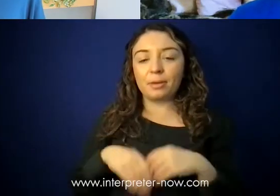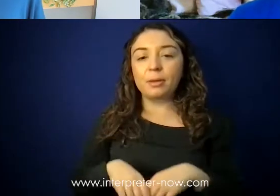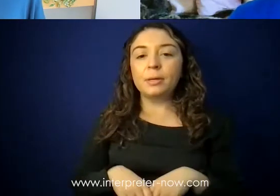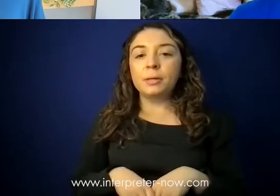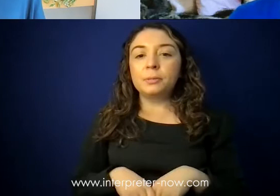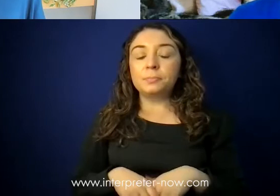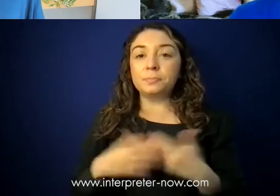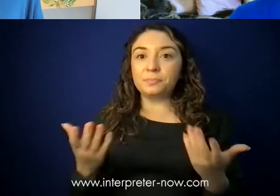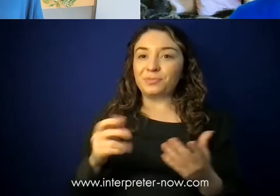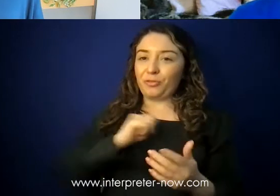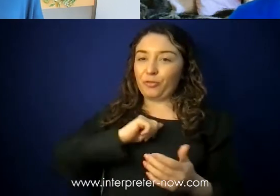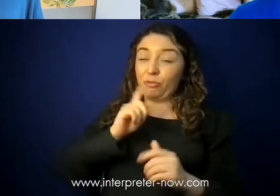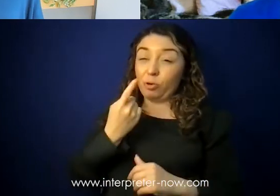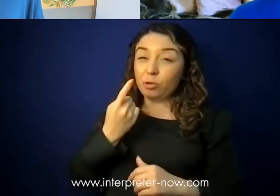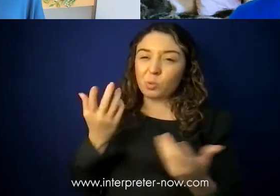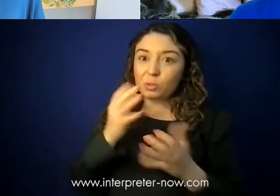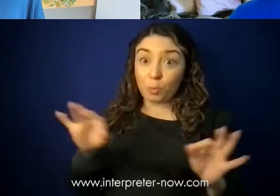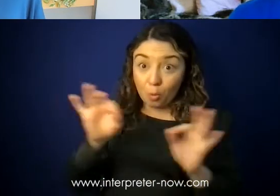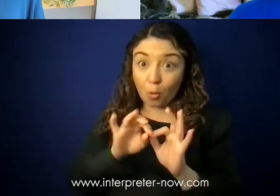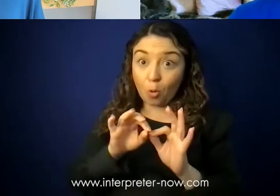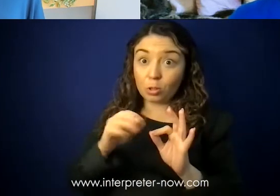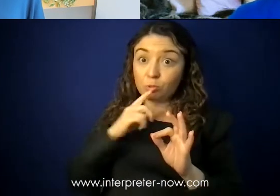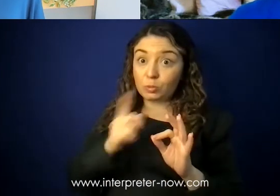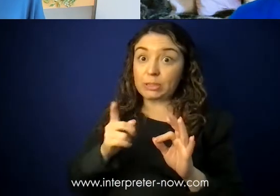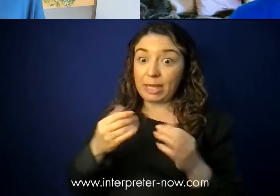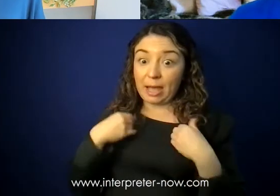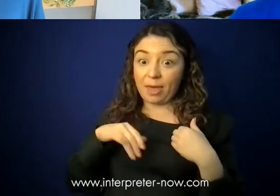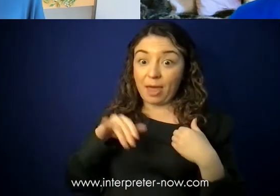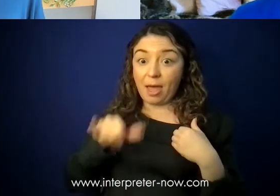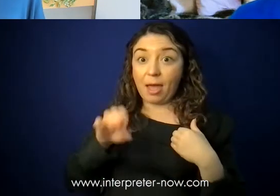We take care of ourselves as individuals first, and we build the capacity to do that.